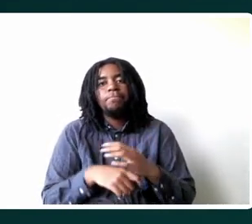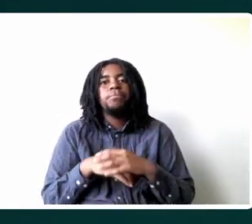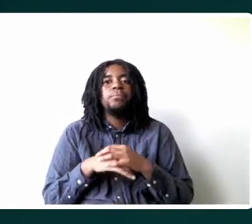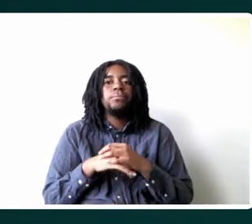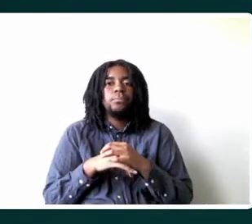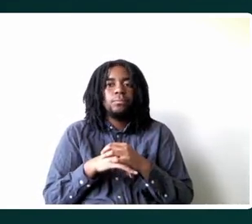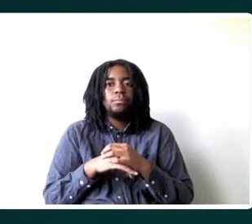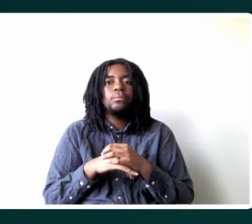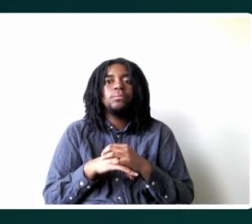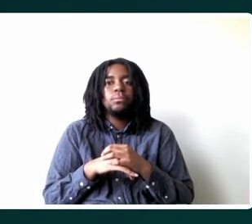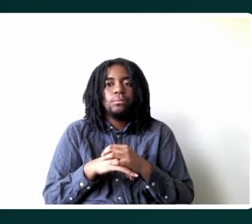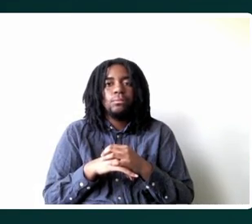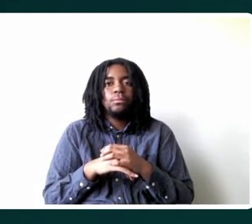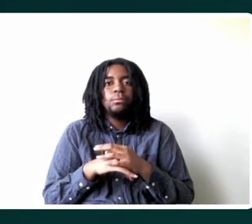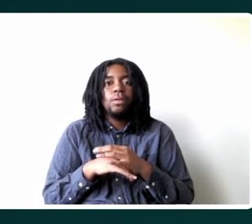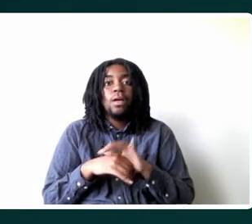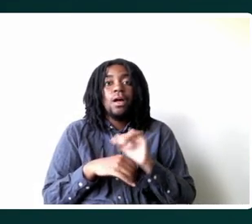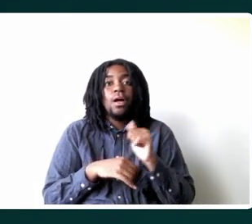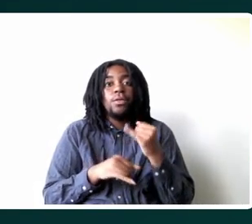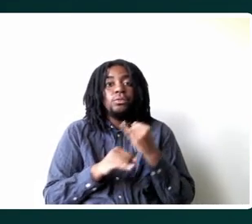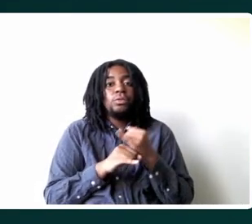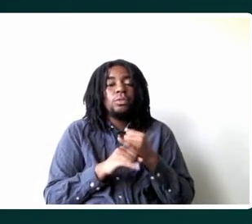The other institution I'll mention briefly is the Duke Ellington School of the Arts,